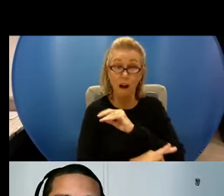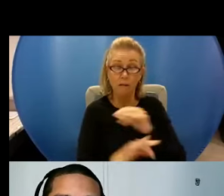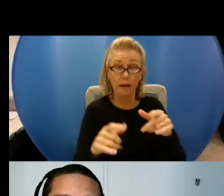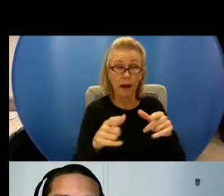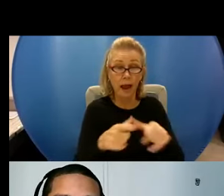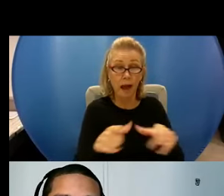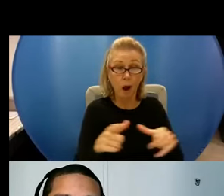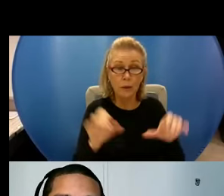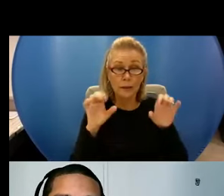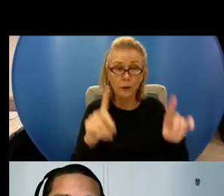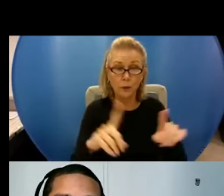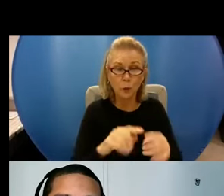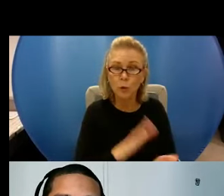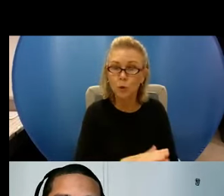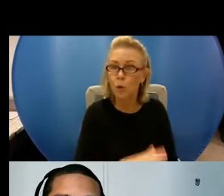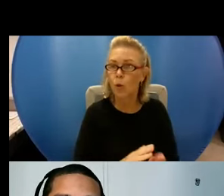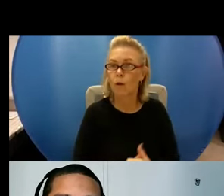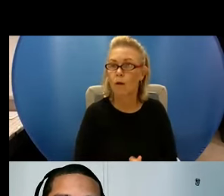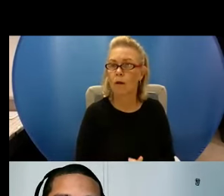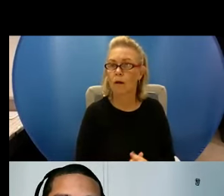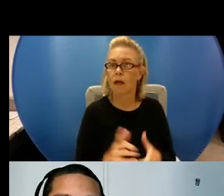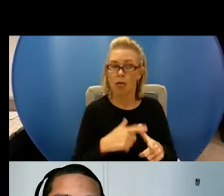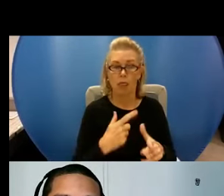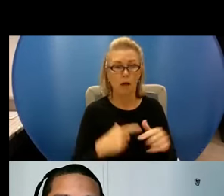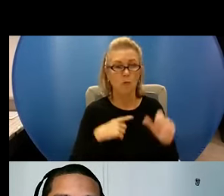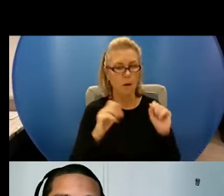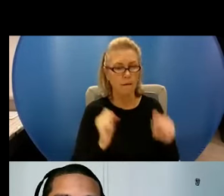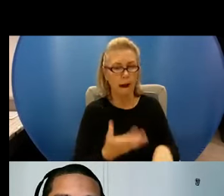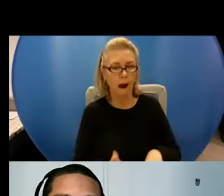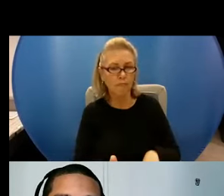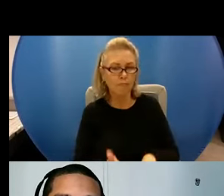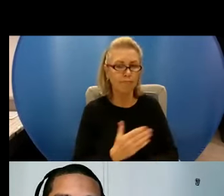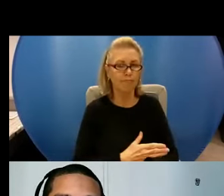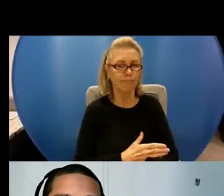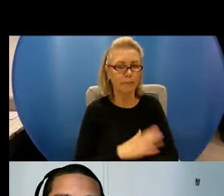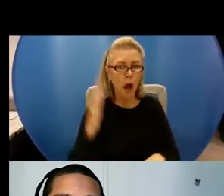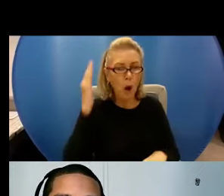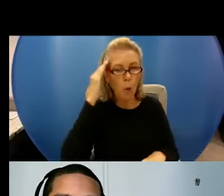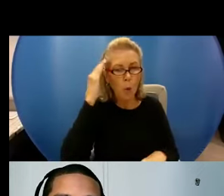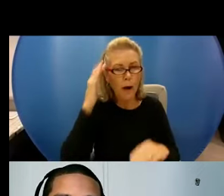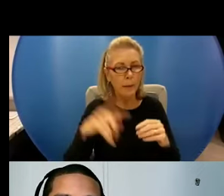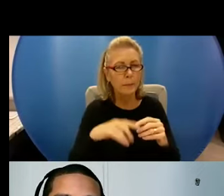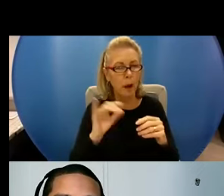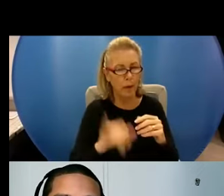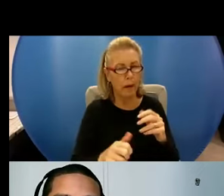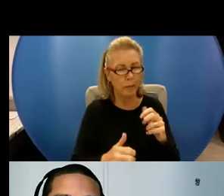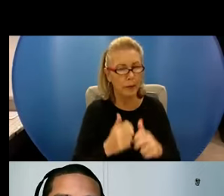that way we can increase more awareness about the issue and combat language privilege as a whole.